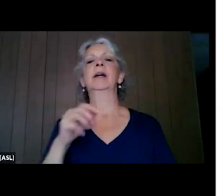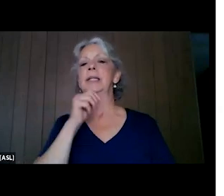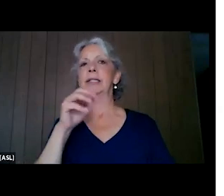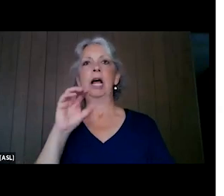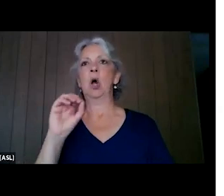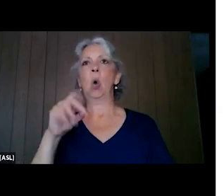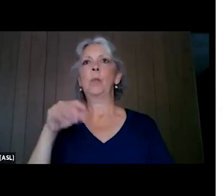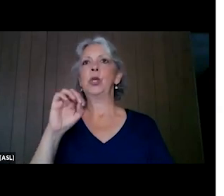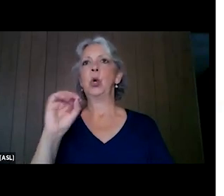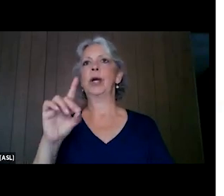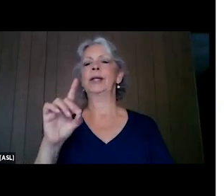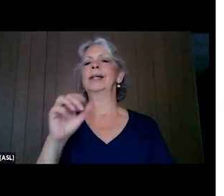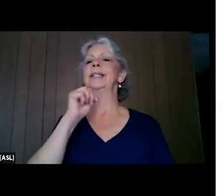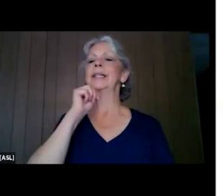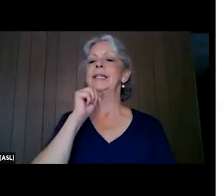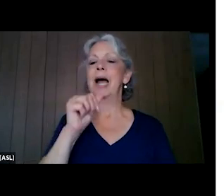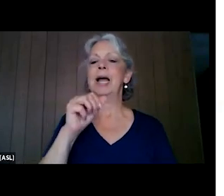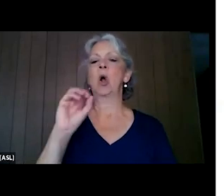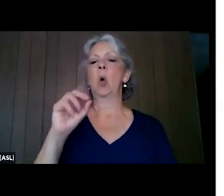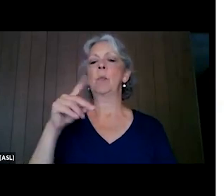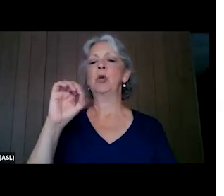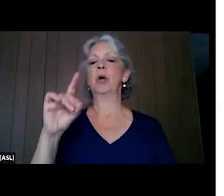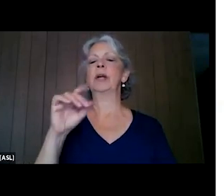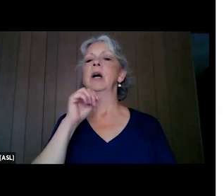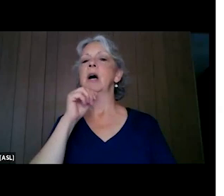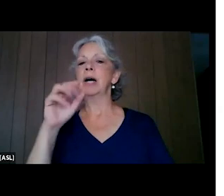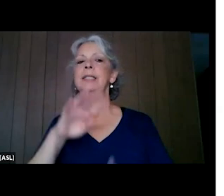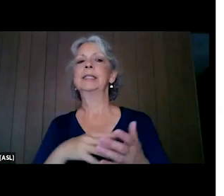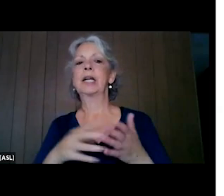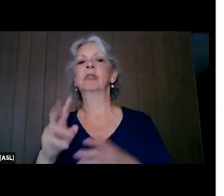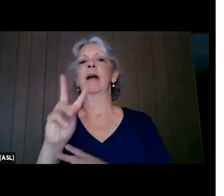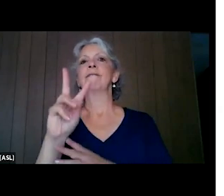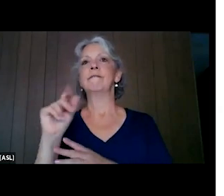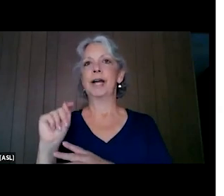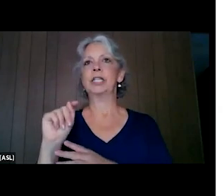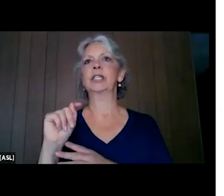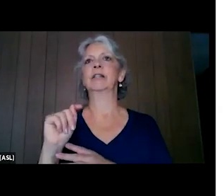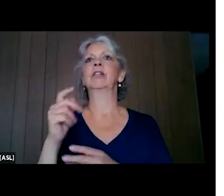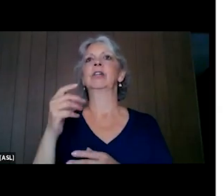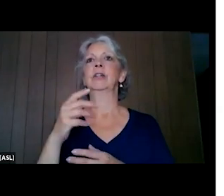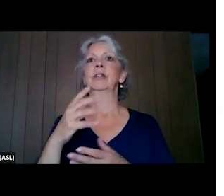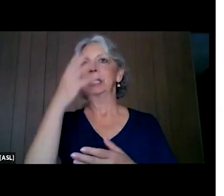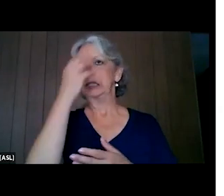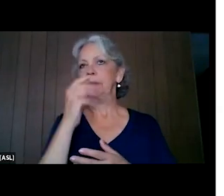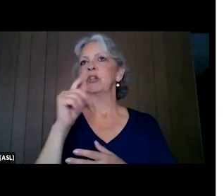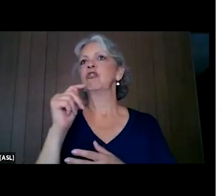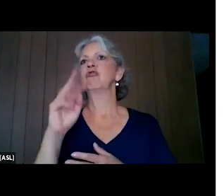so it's a non-opioid unscheduled veterinary tranquilizer. Unscheduled means that it's not a controlled substance,